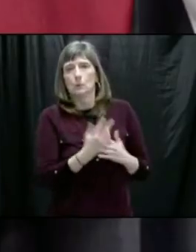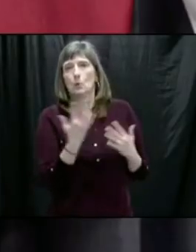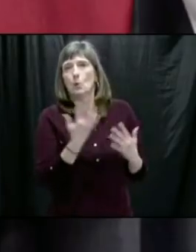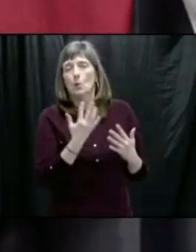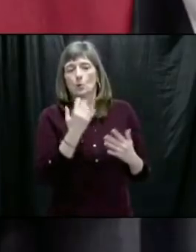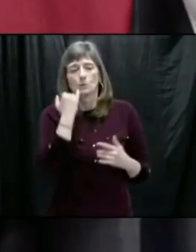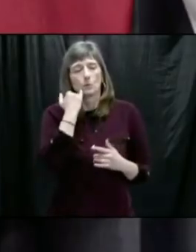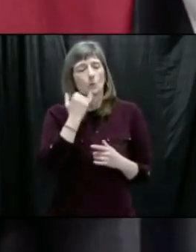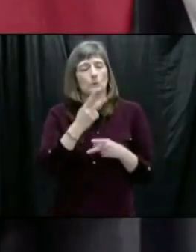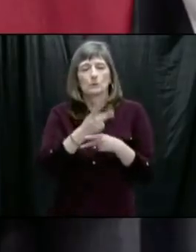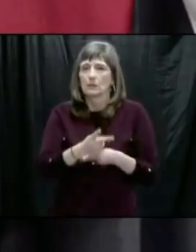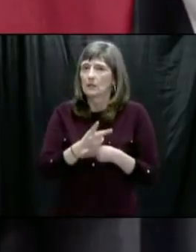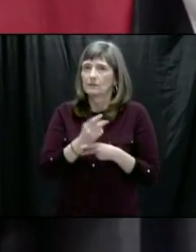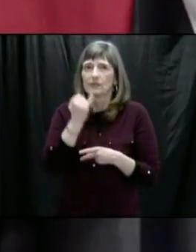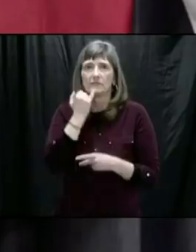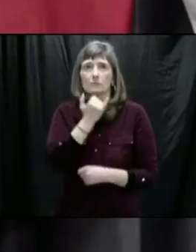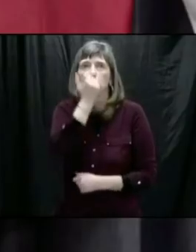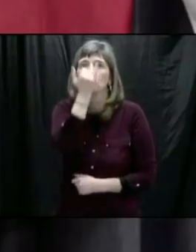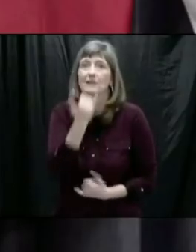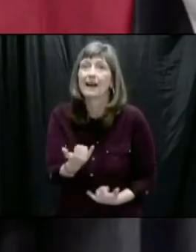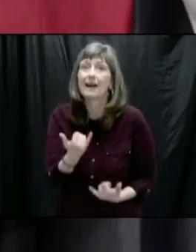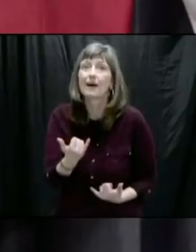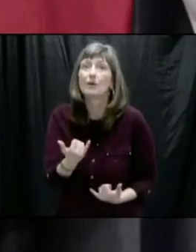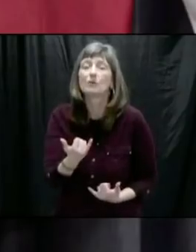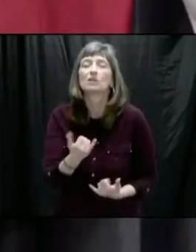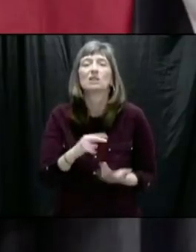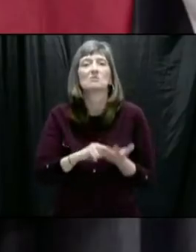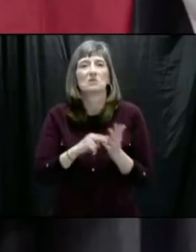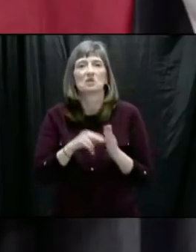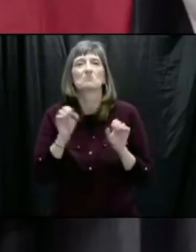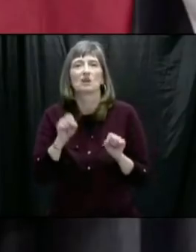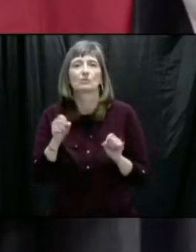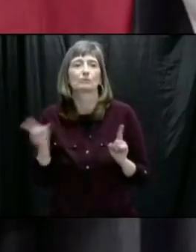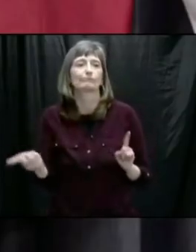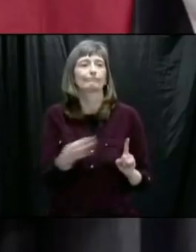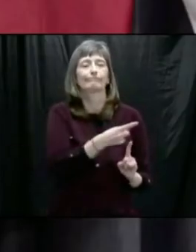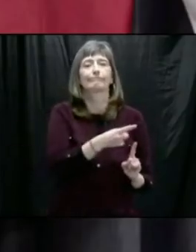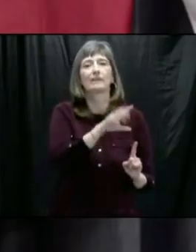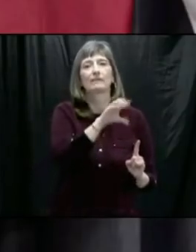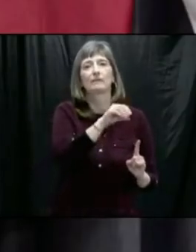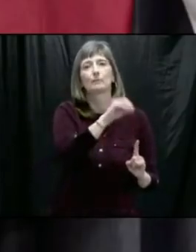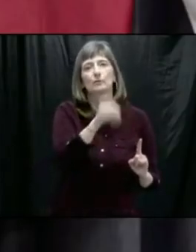CLEARLY THE AWFUL PROSPECT IF WE